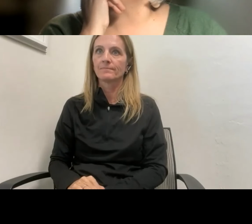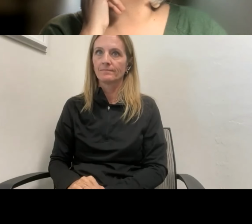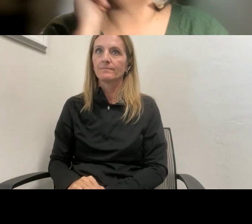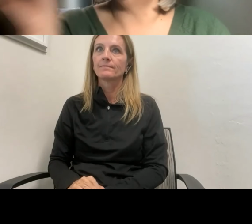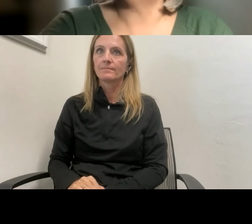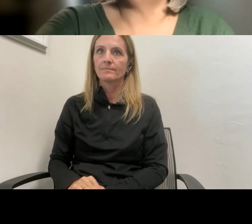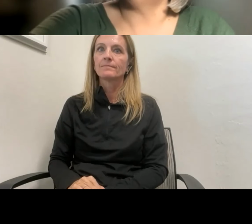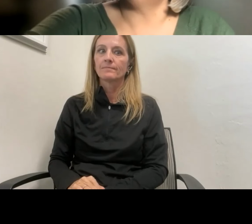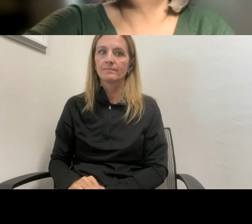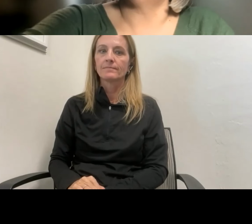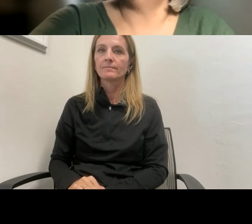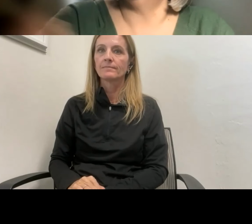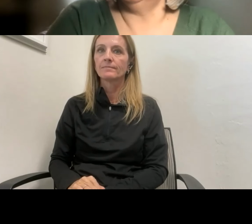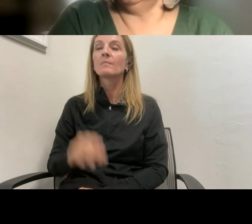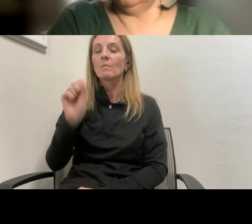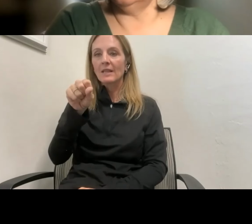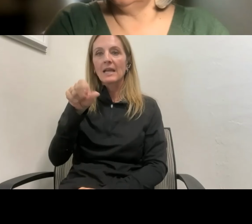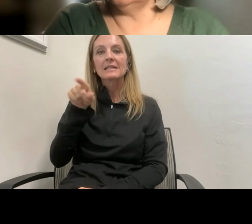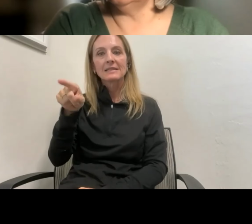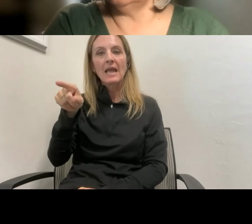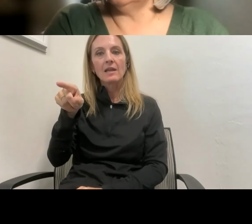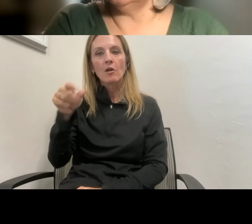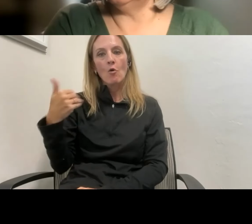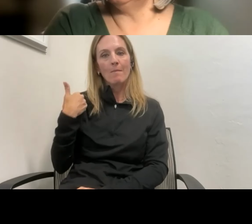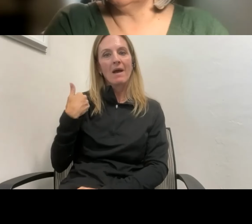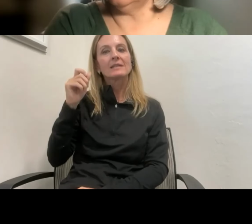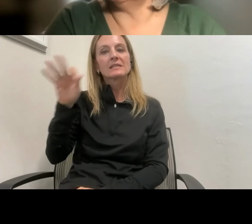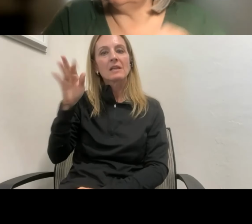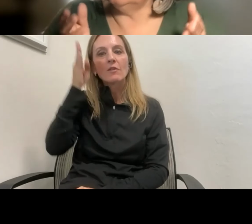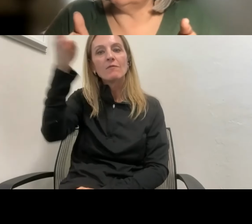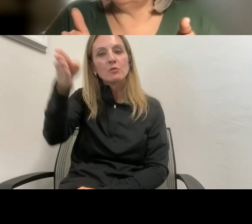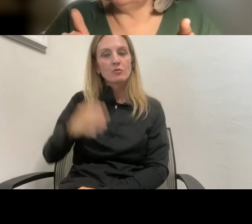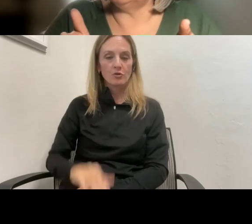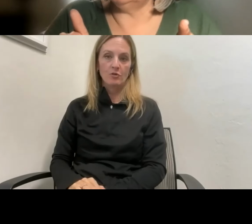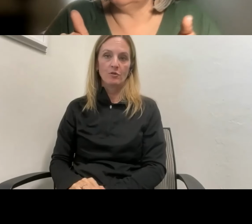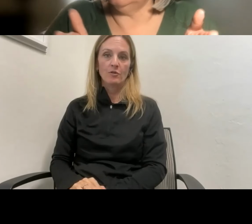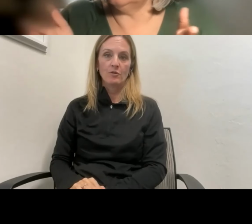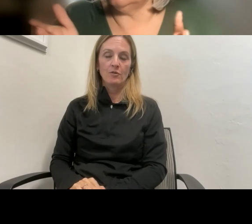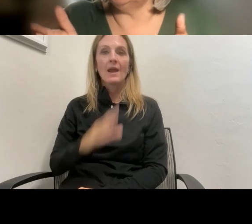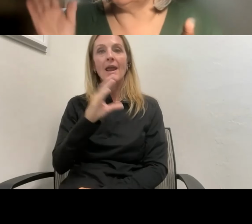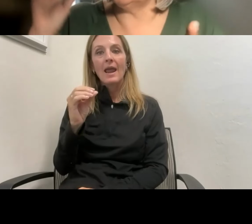remind us of future.” They sure do. And as Indigenous people we're kind of timeless. We